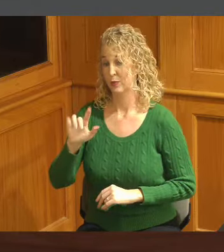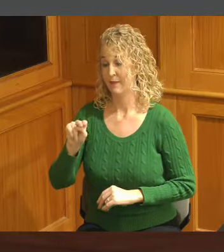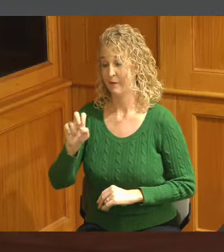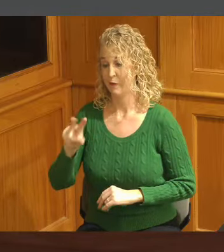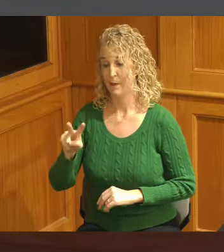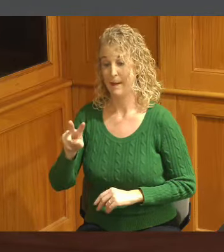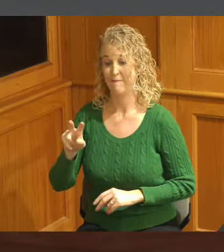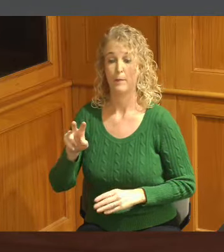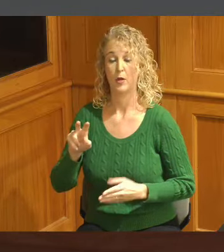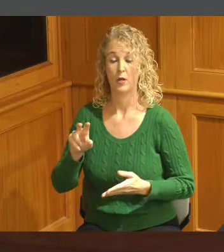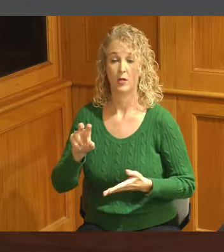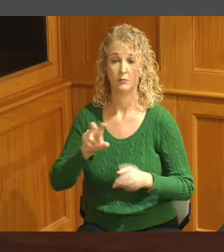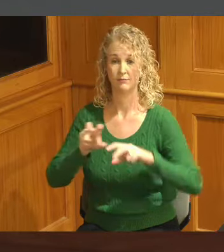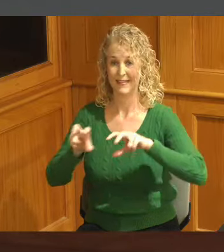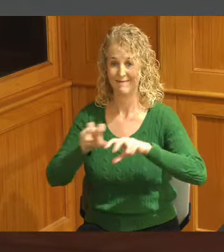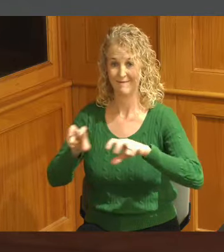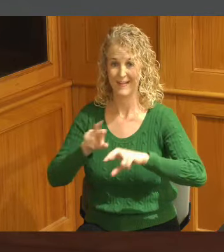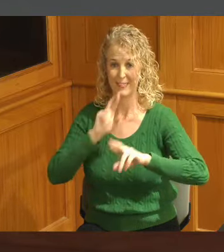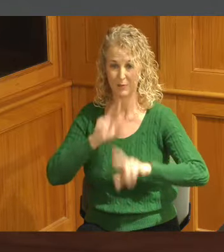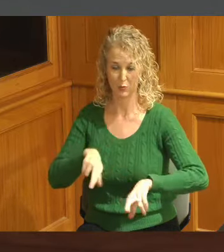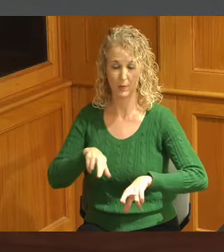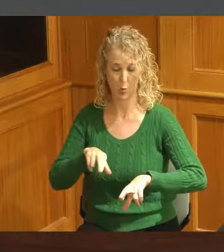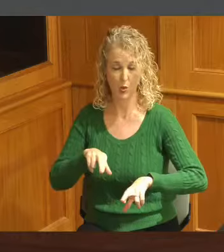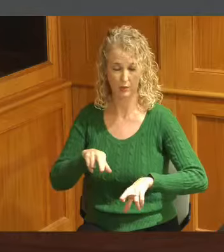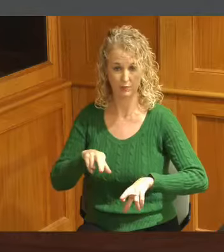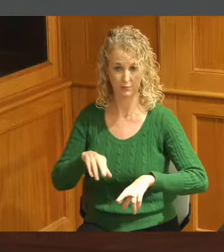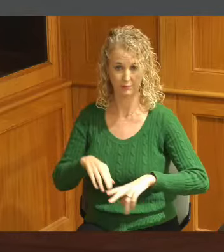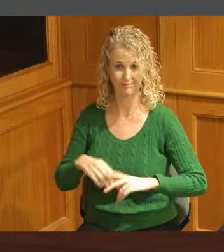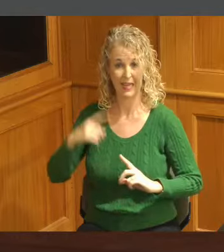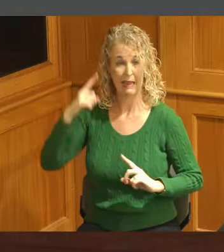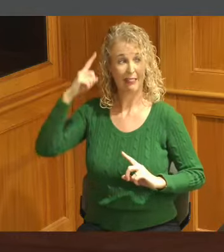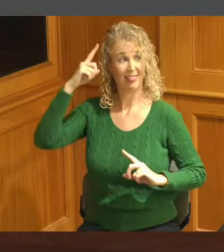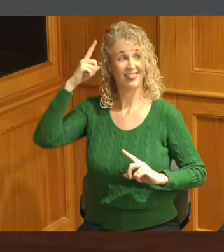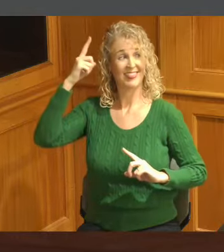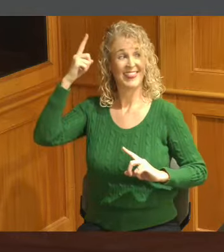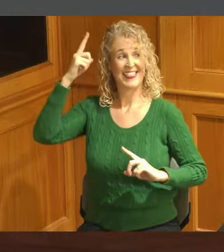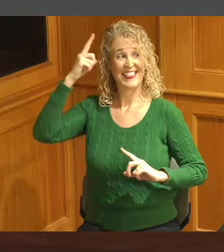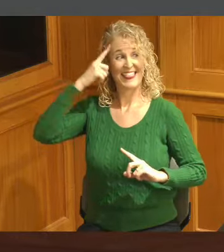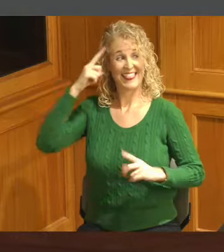the Treasurer for the month of November 2025. I believe that is the consent agenda Commissioners,